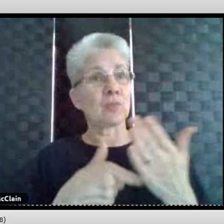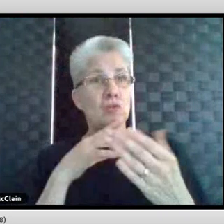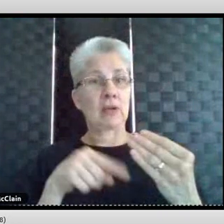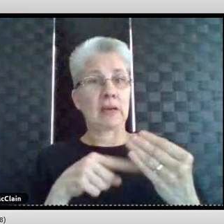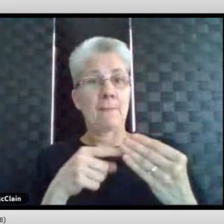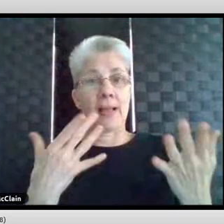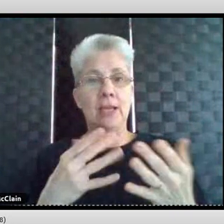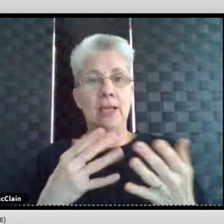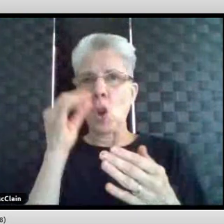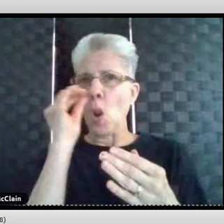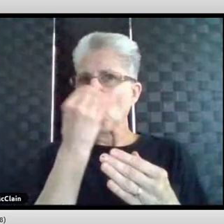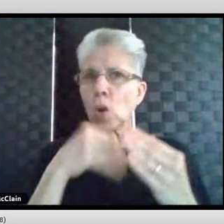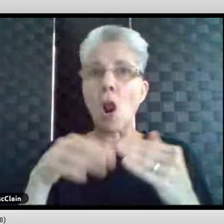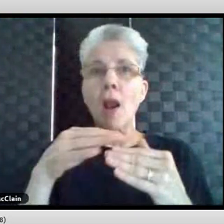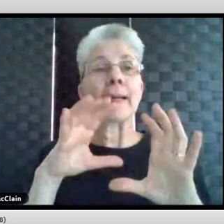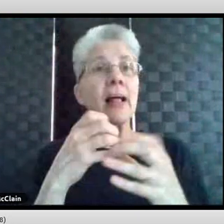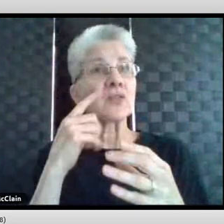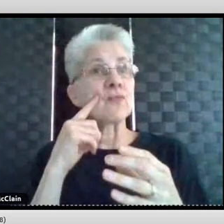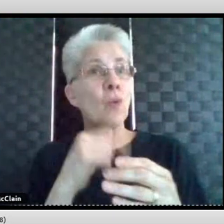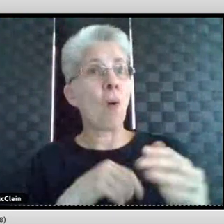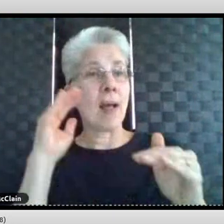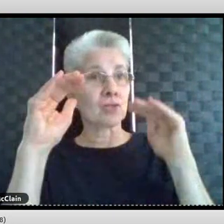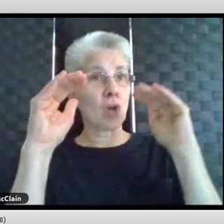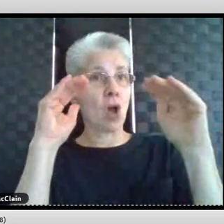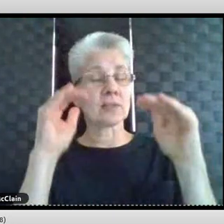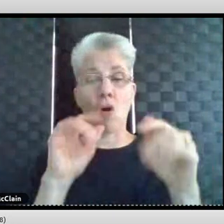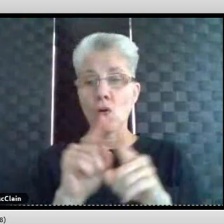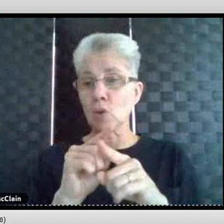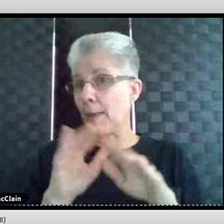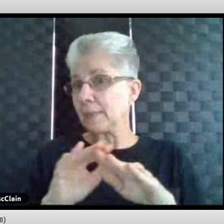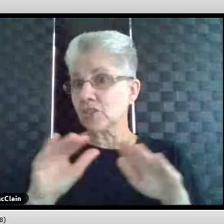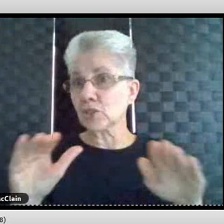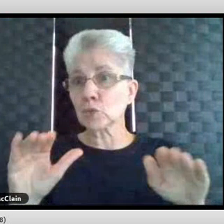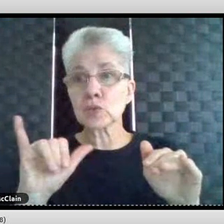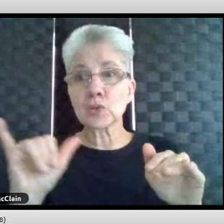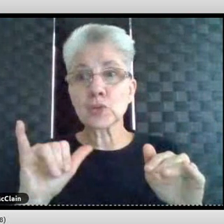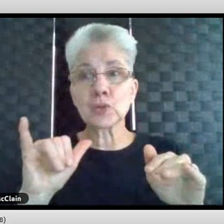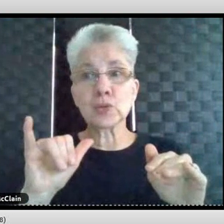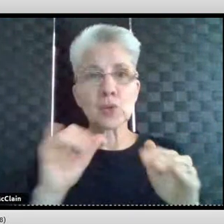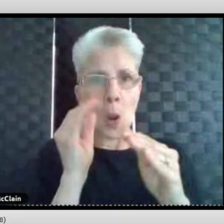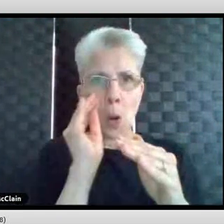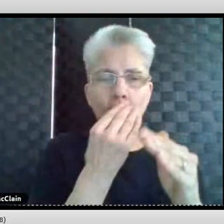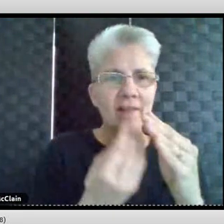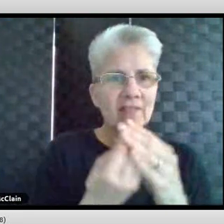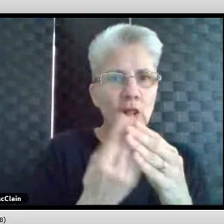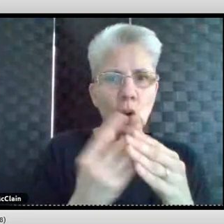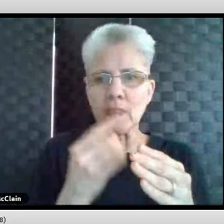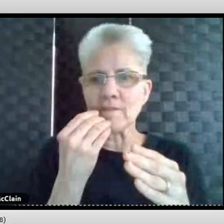"Gardening classes for adults." You know, and not only that, Lena, but maybe children, because if children learn where their food comes from,